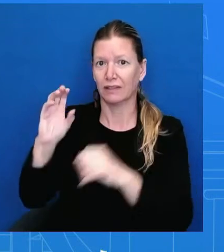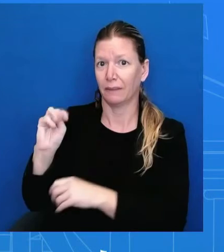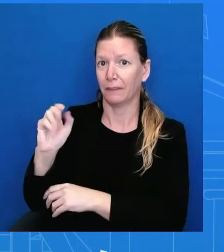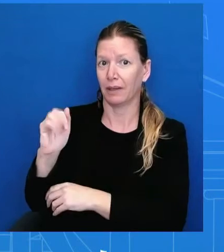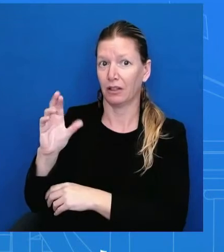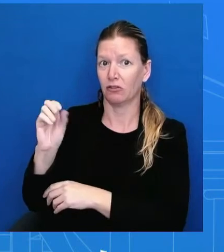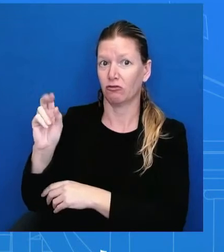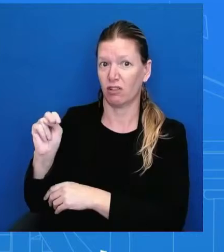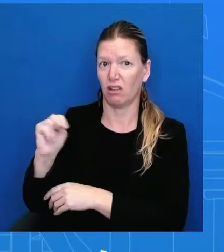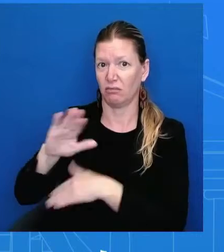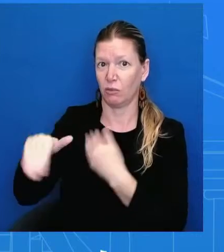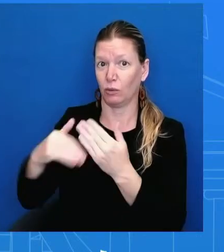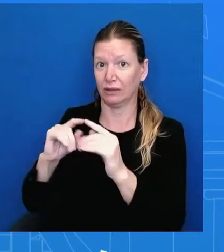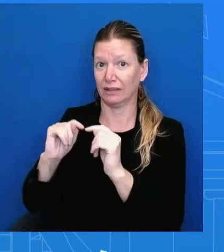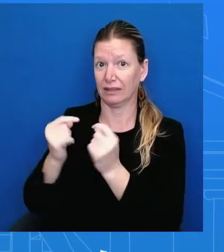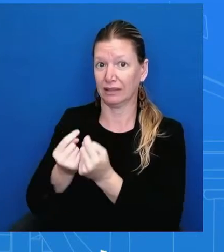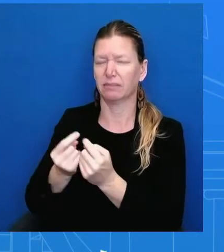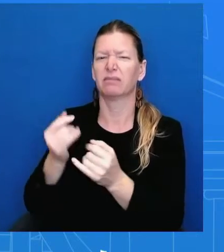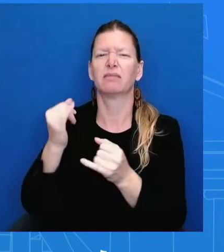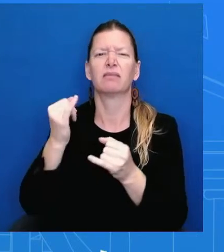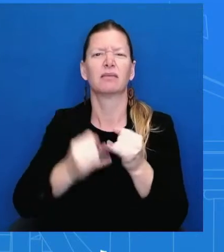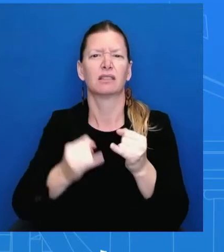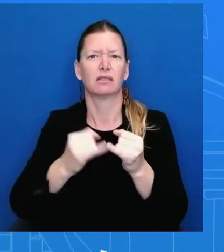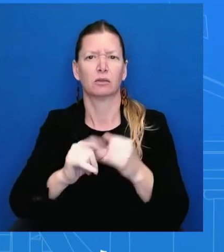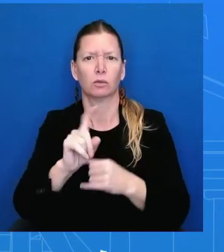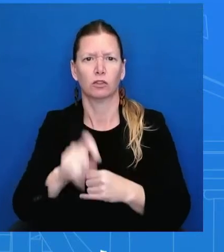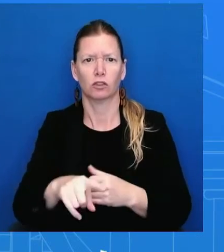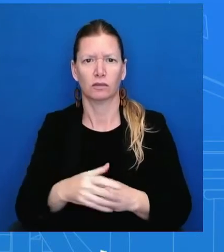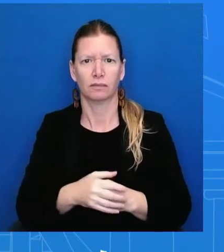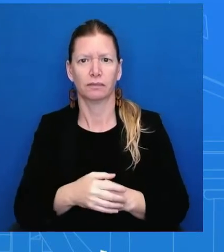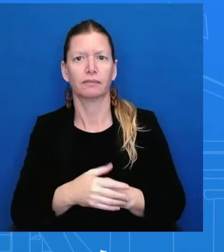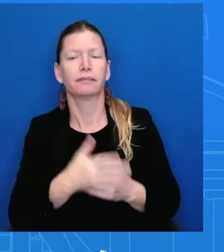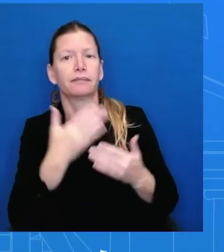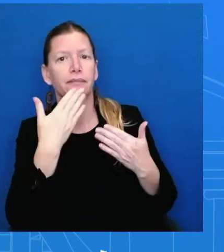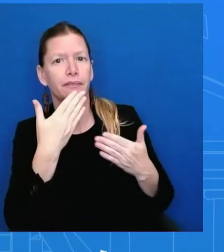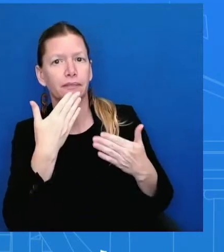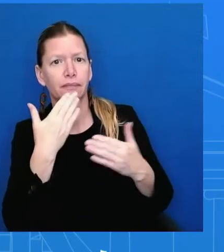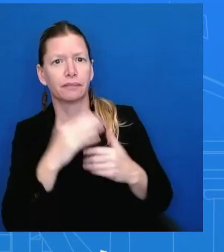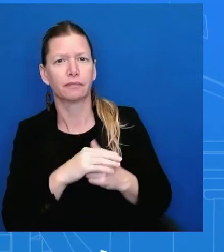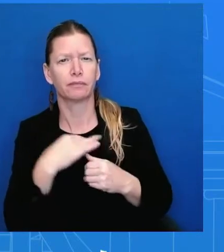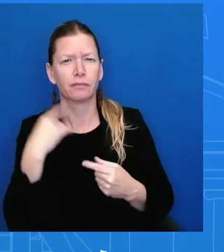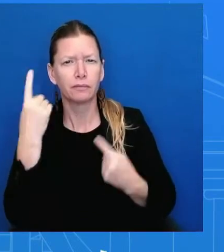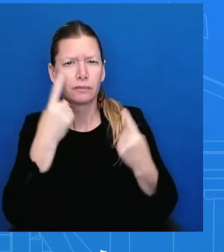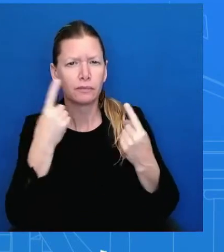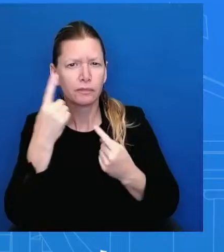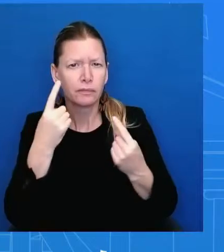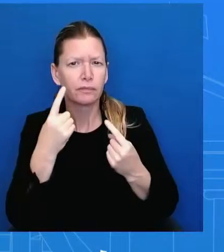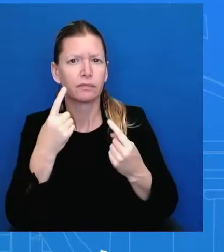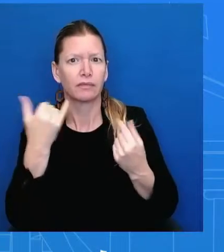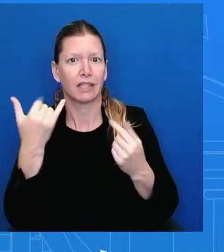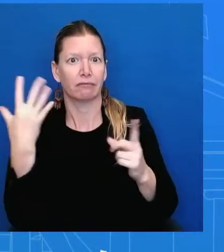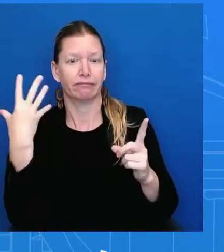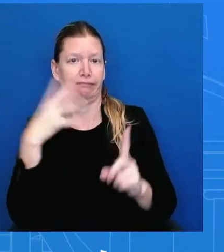and scrutiny on President Biden in public settings this week, how he's preparing for the NATO Summit -- Mr. Kirby: Yeah. The Press: -- how you guys are deciding how many questions to take in the press conference, what --